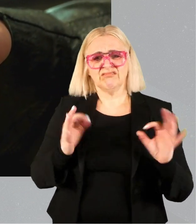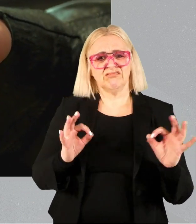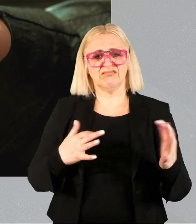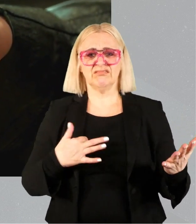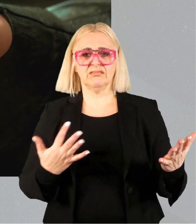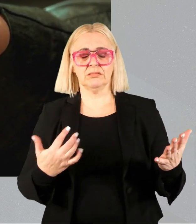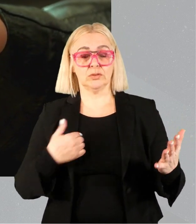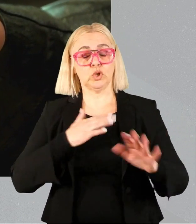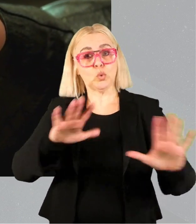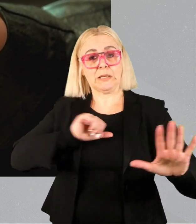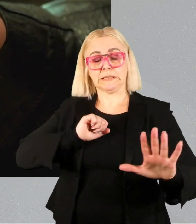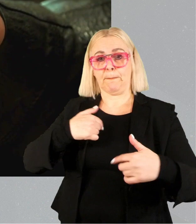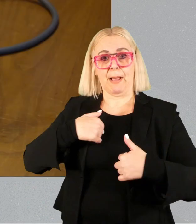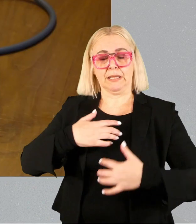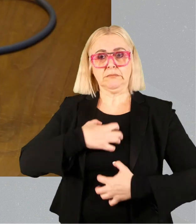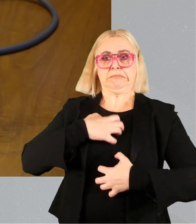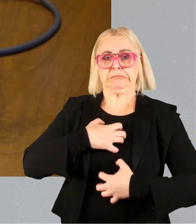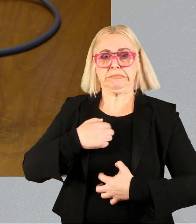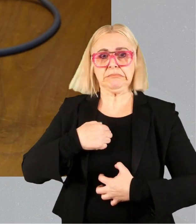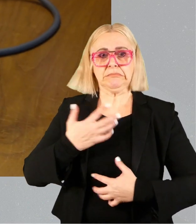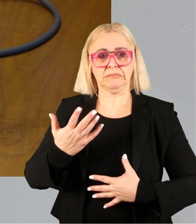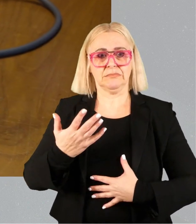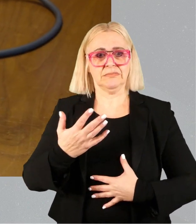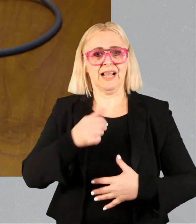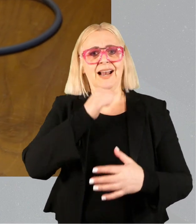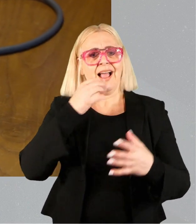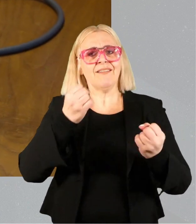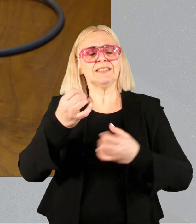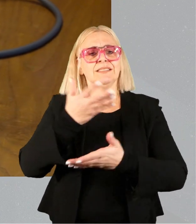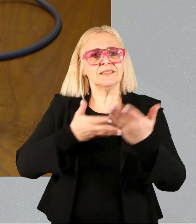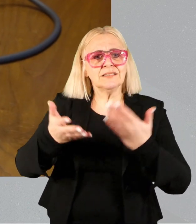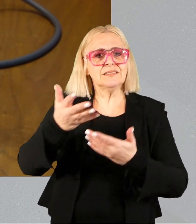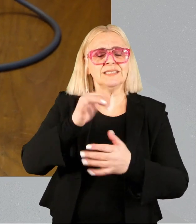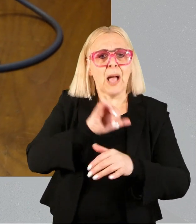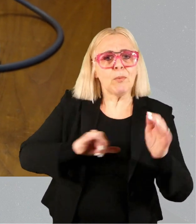see this coming. You know, it's nice to have somebody listen, but I'm not just listening.